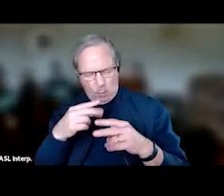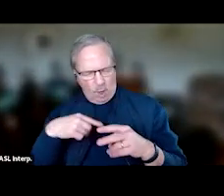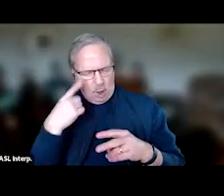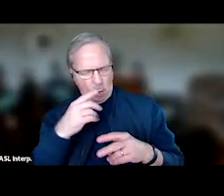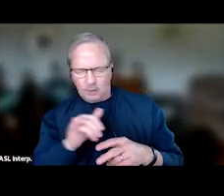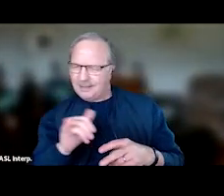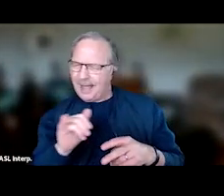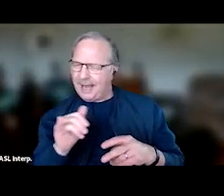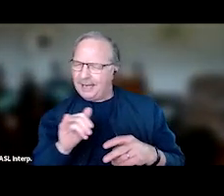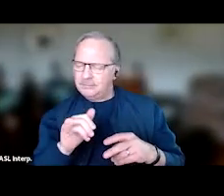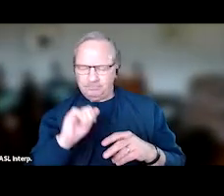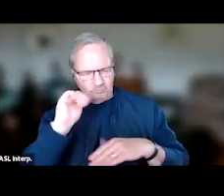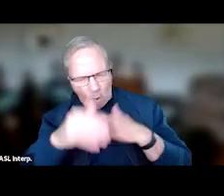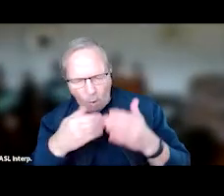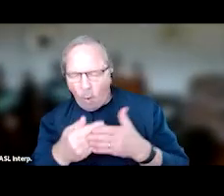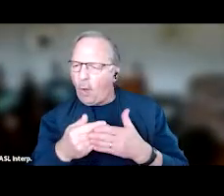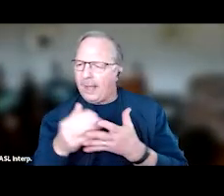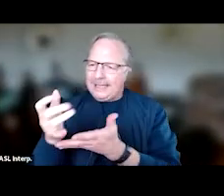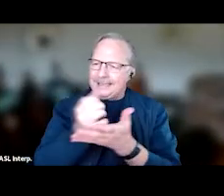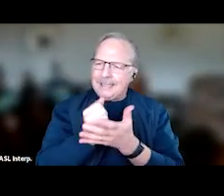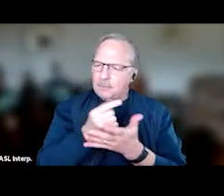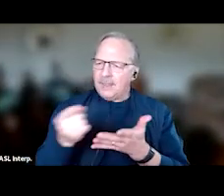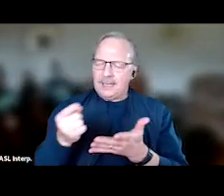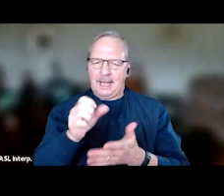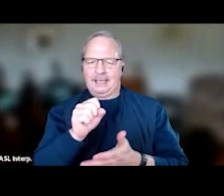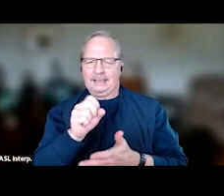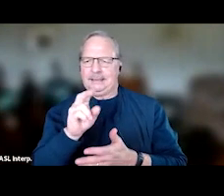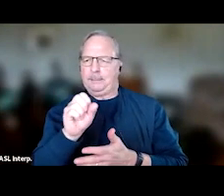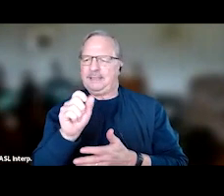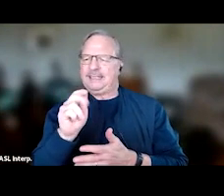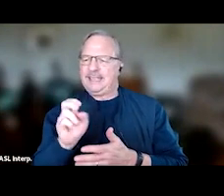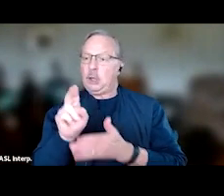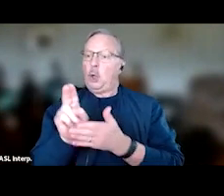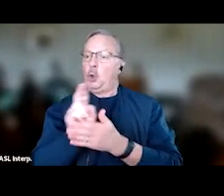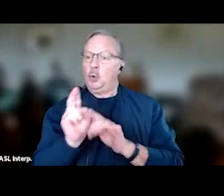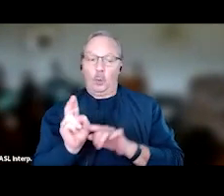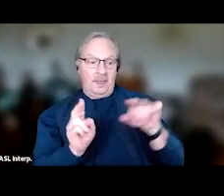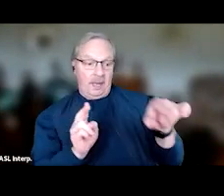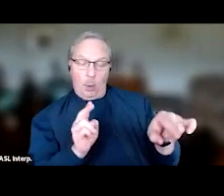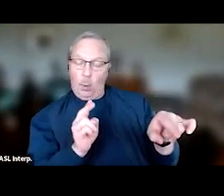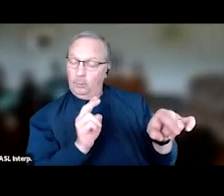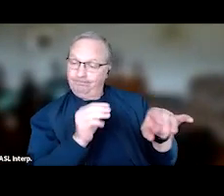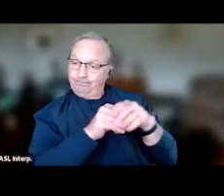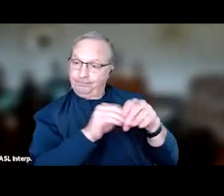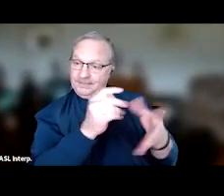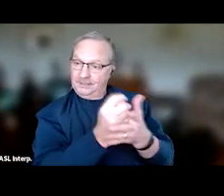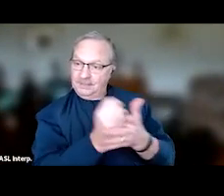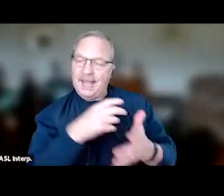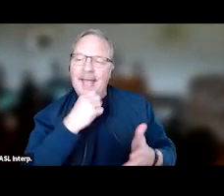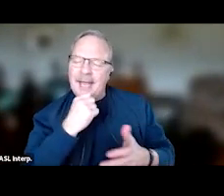it captures things like substance used when they're admitted to treatment, age of first use, route of first use,